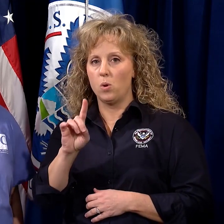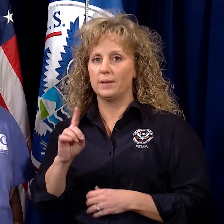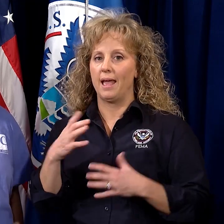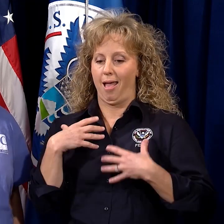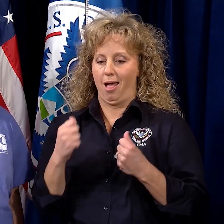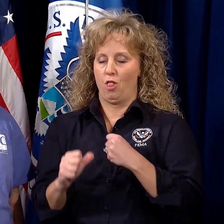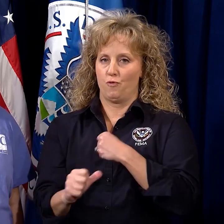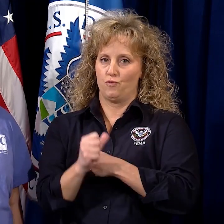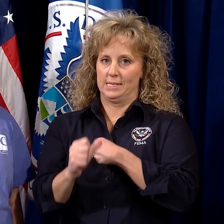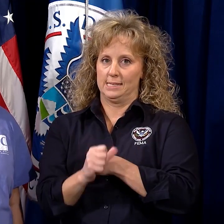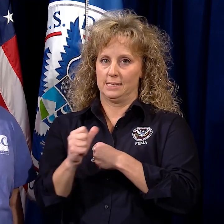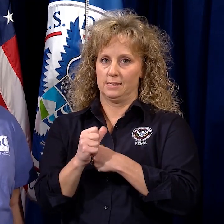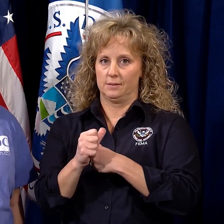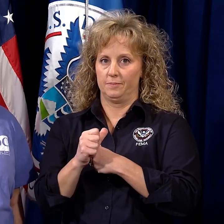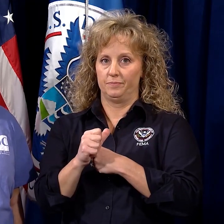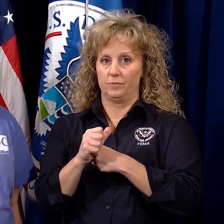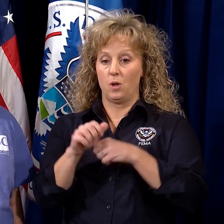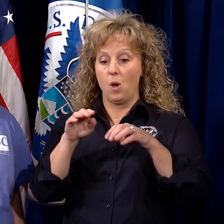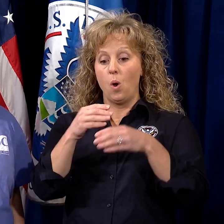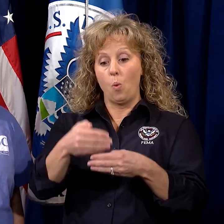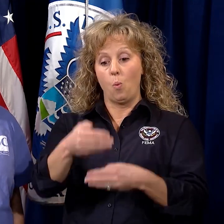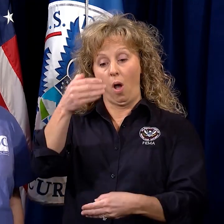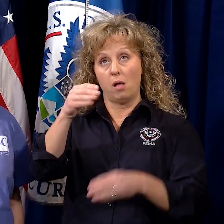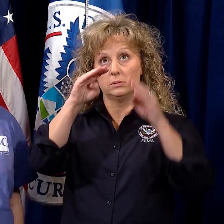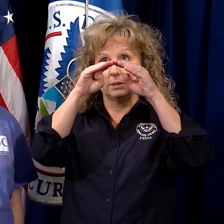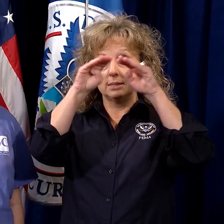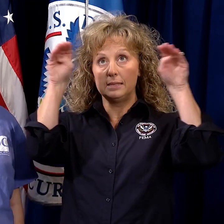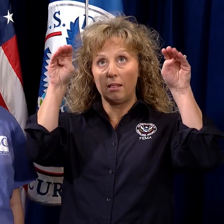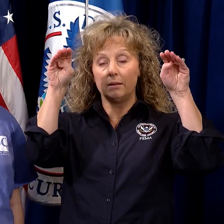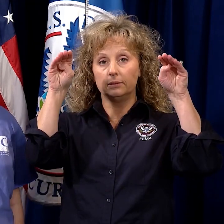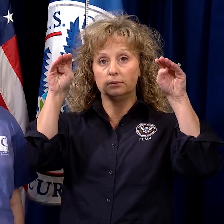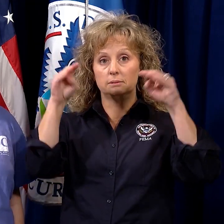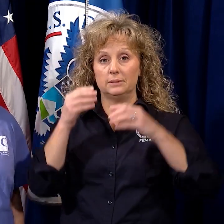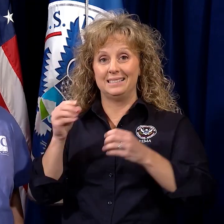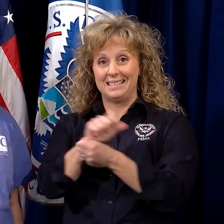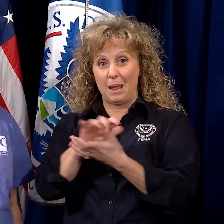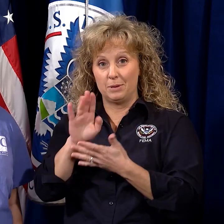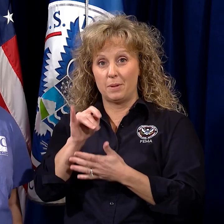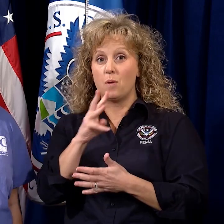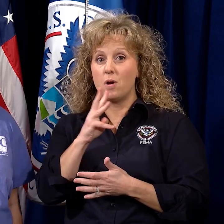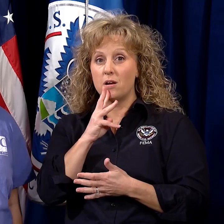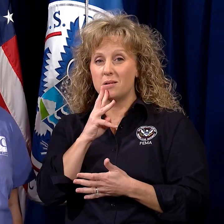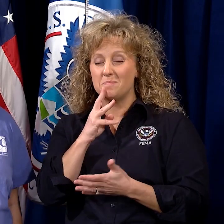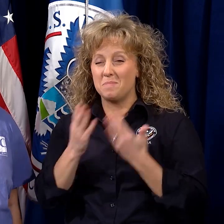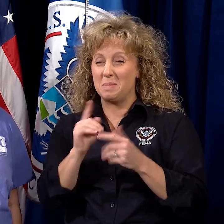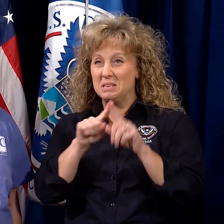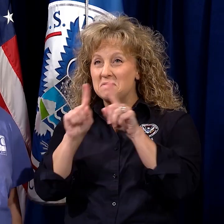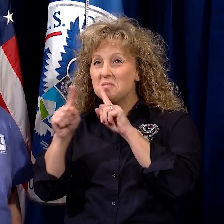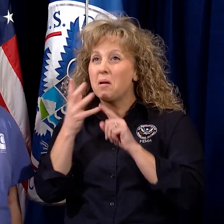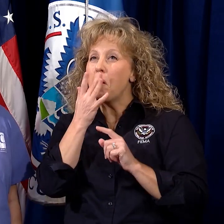Walls and ceilings damaged by water may be discolored, which is a sign of mold growth.